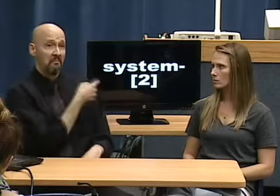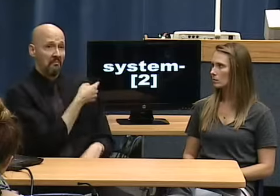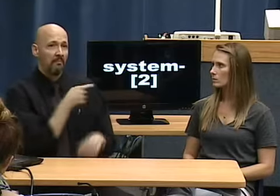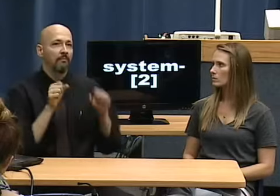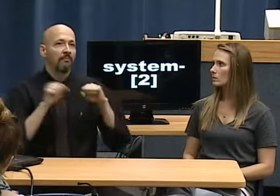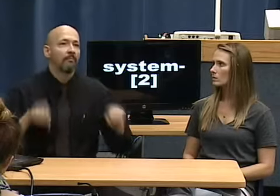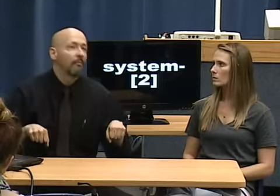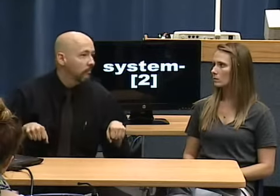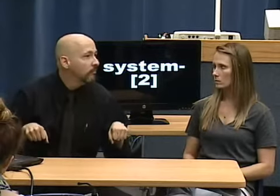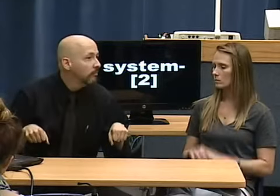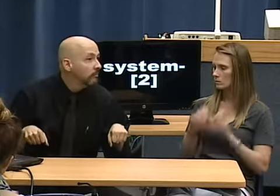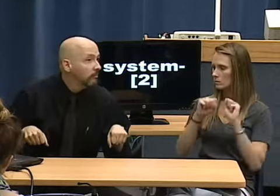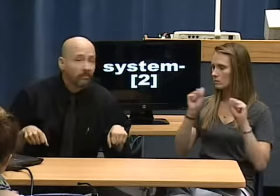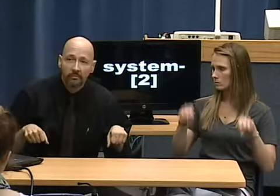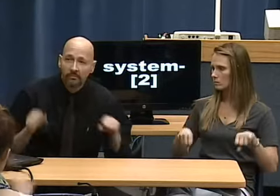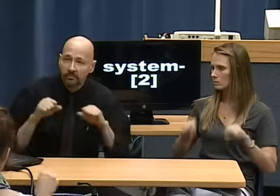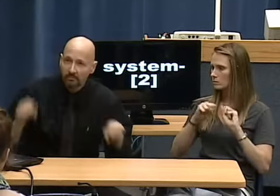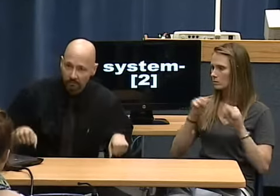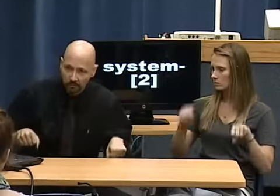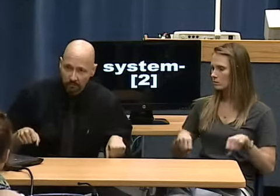This is "system."